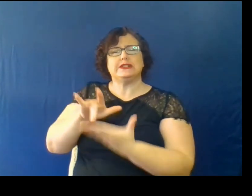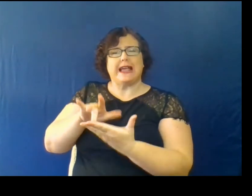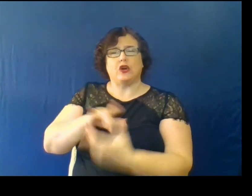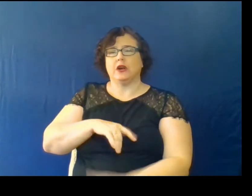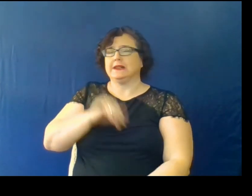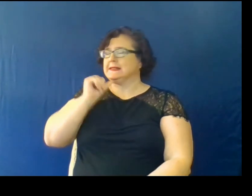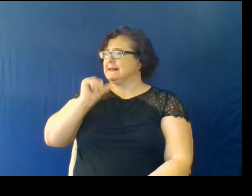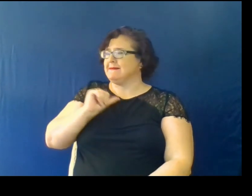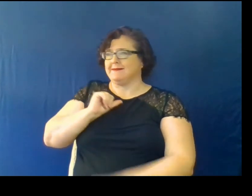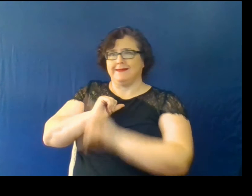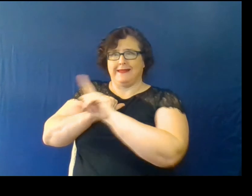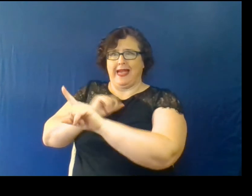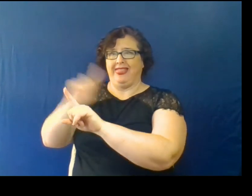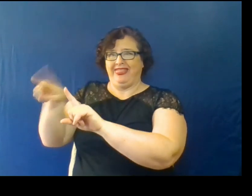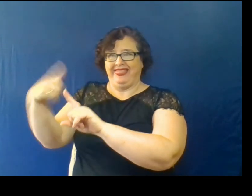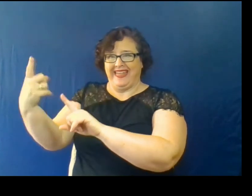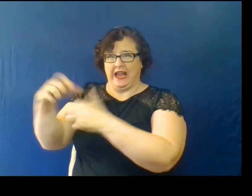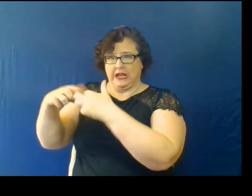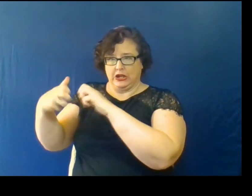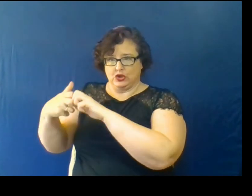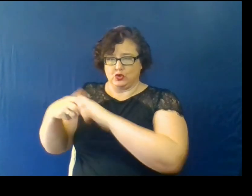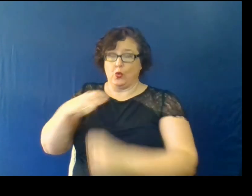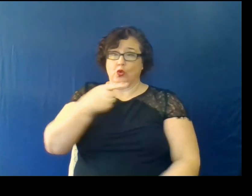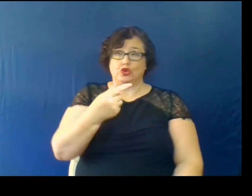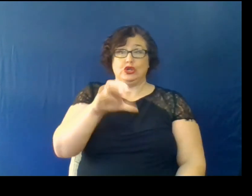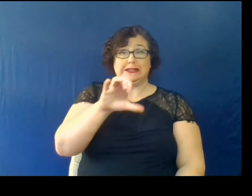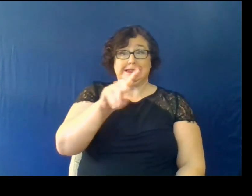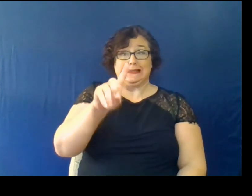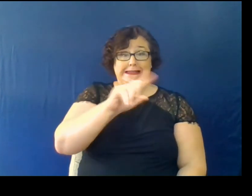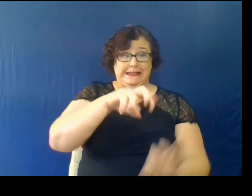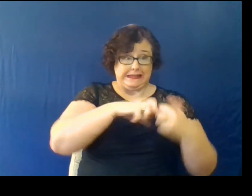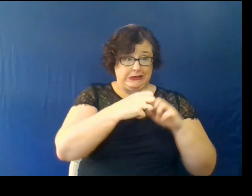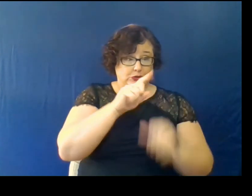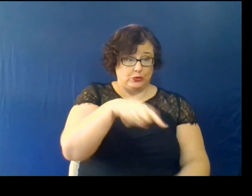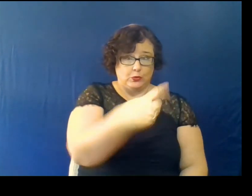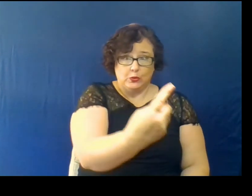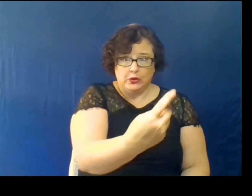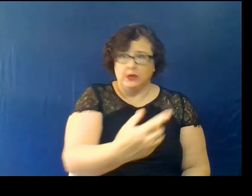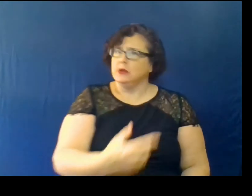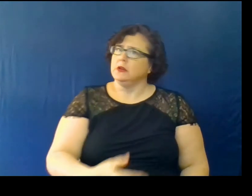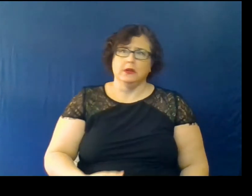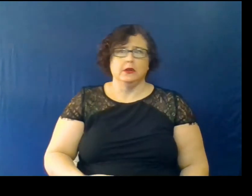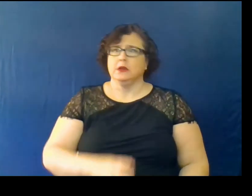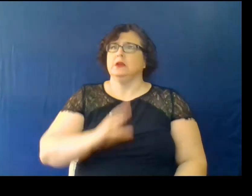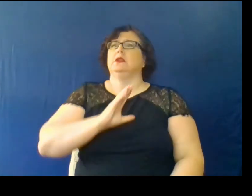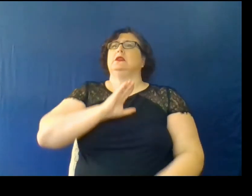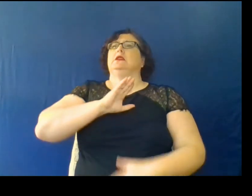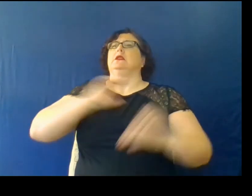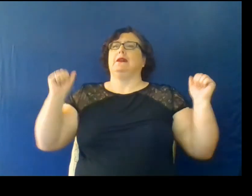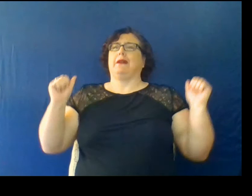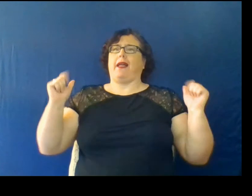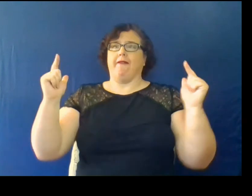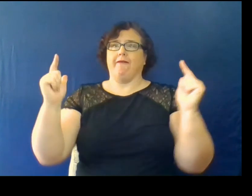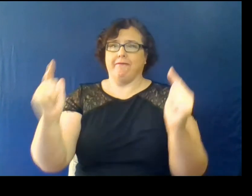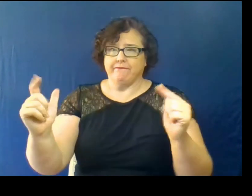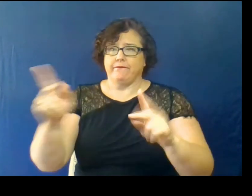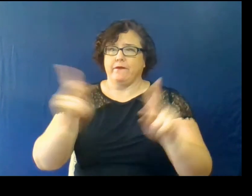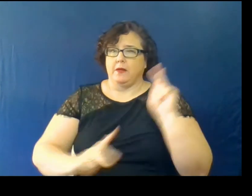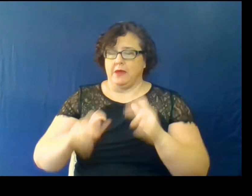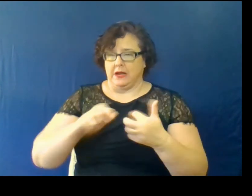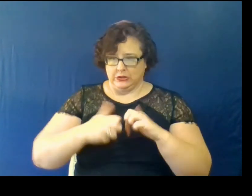Center issue. It's not just a GCDD issue. It's a everyone's issue. One thing that I have learned